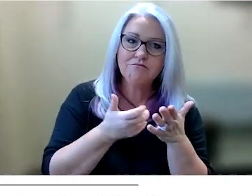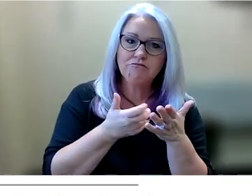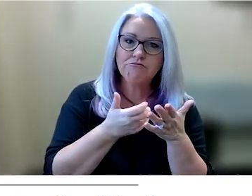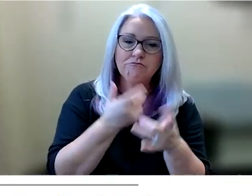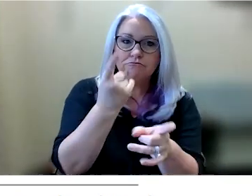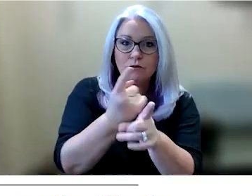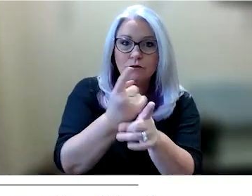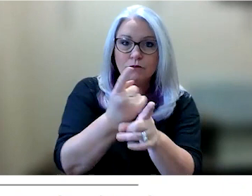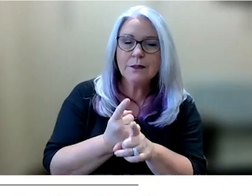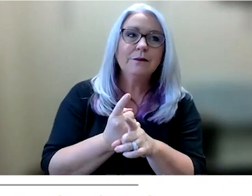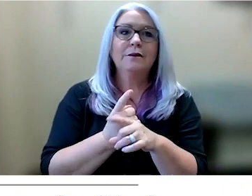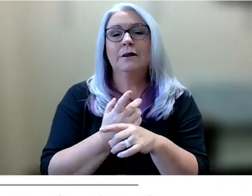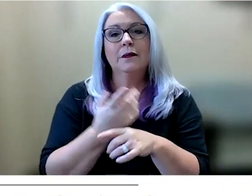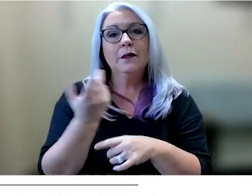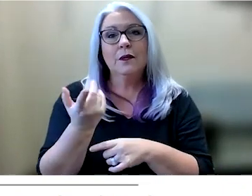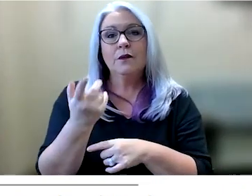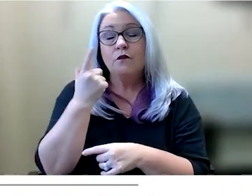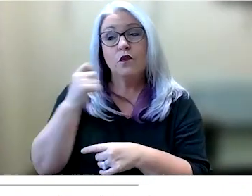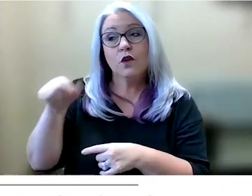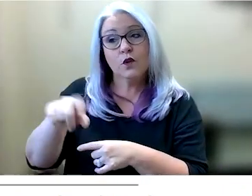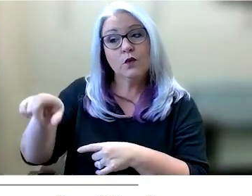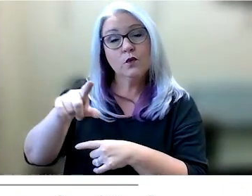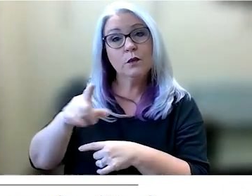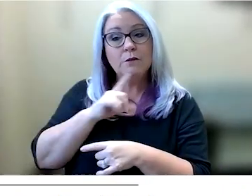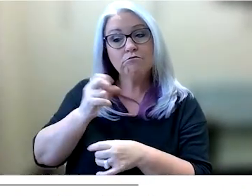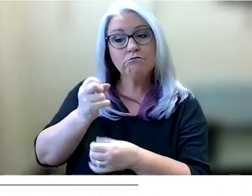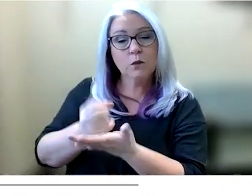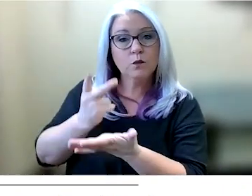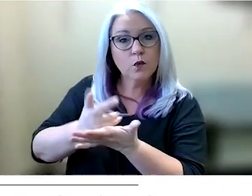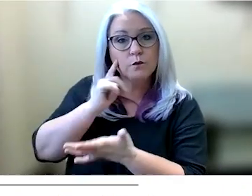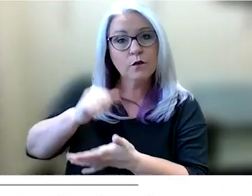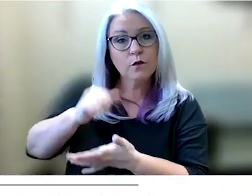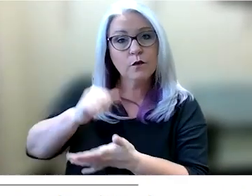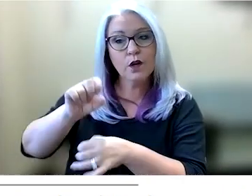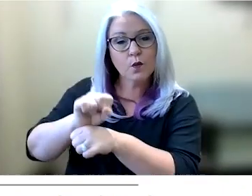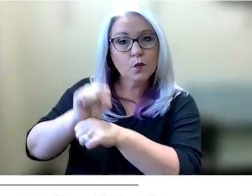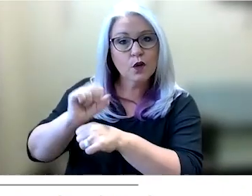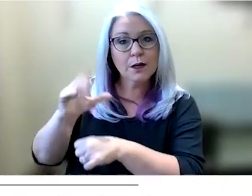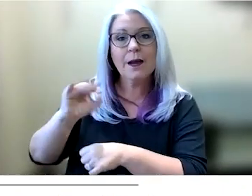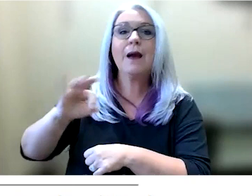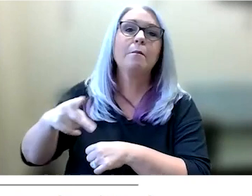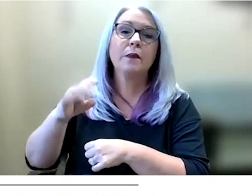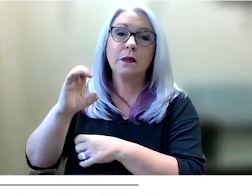have a positive COVID test. Which many folks don't. Because of the inaccessibility of COVID